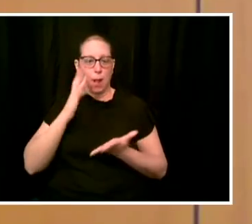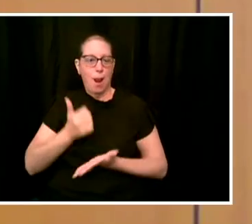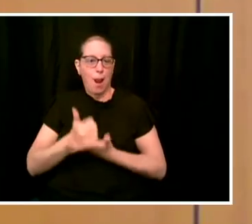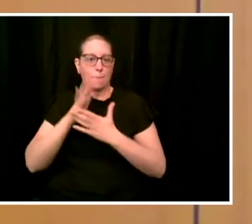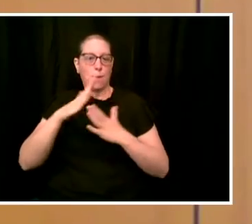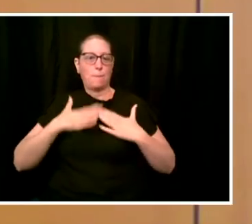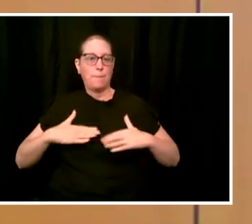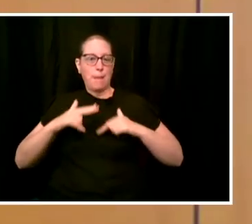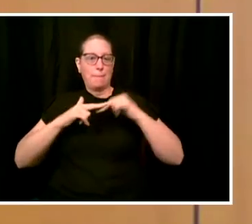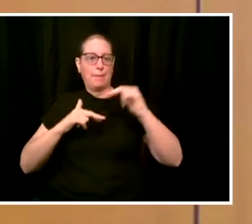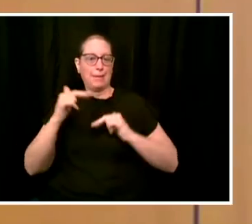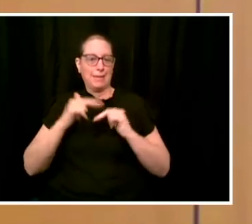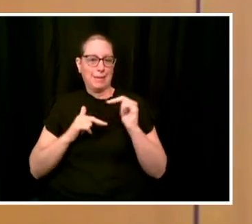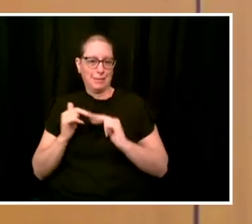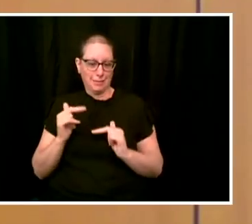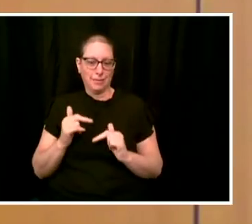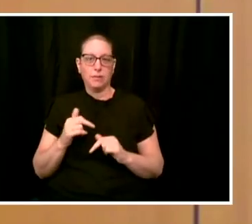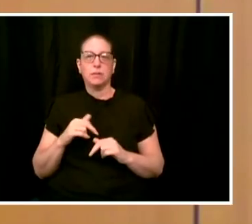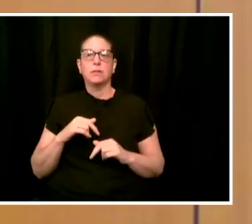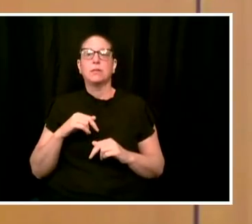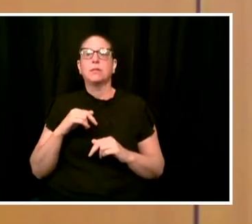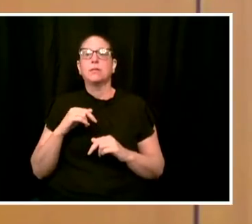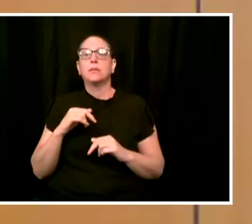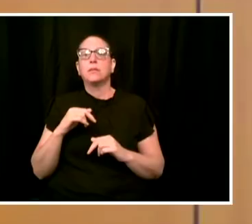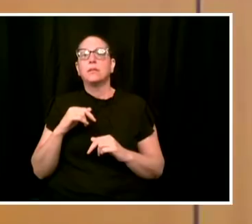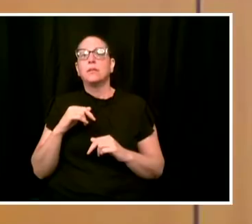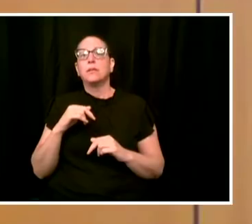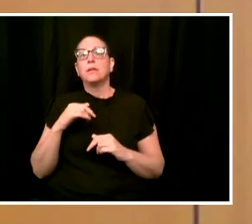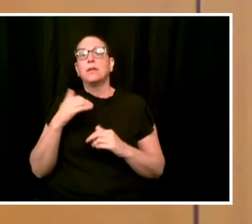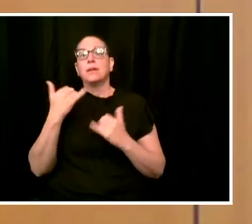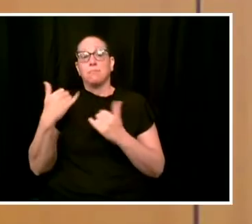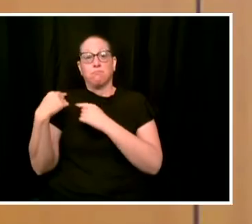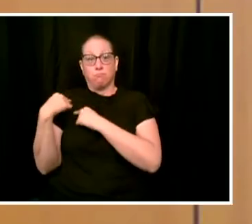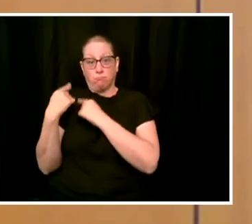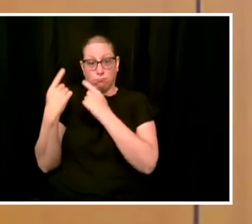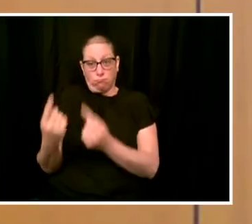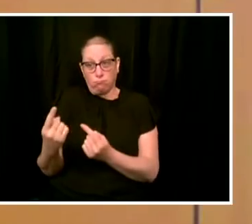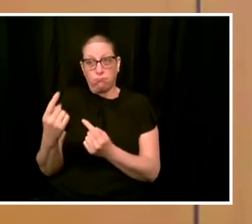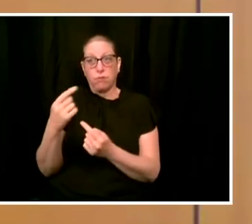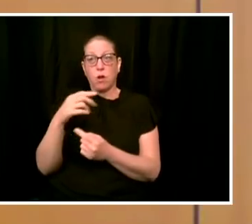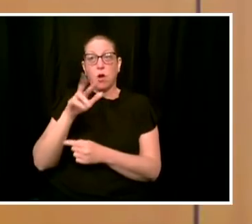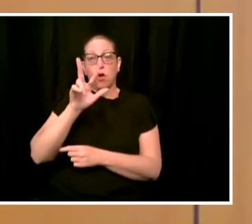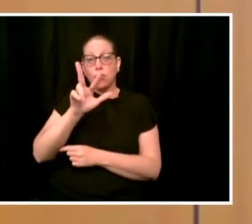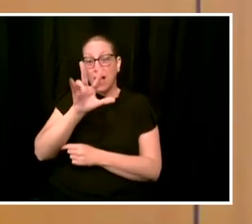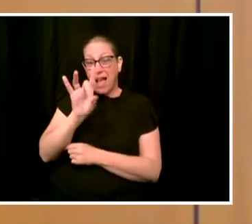TINRAOCNVNEIETN NOUSLY. DURING THIS P IN COLLABORATIO WITH OUR HEALTH